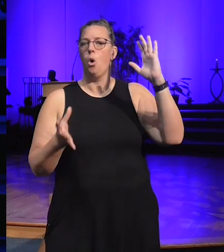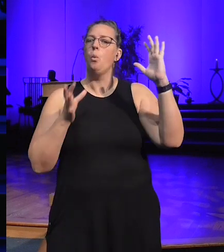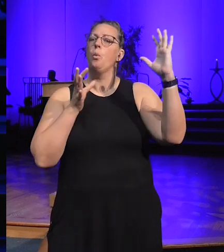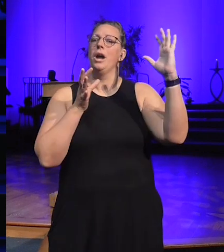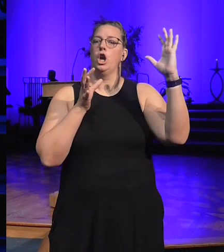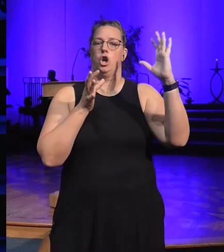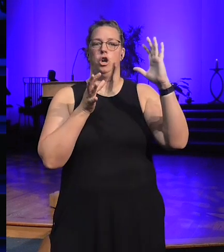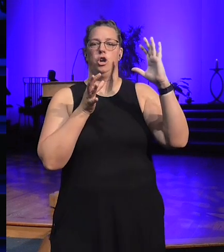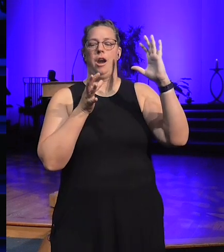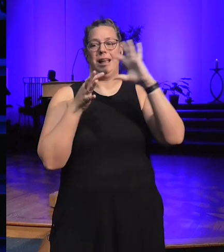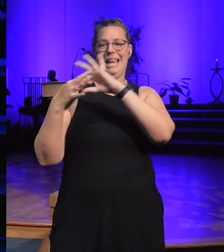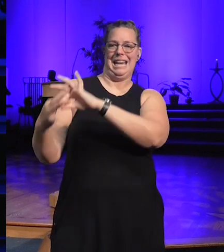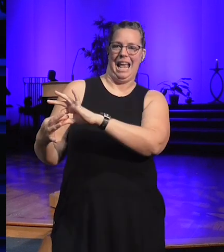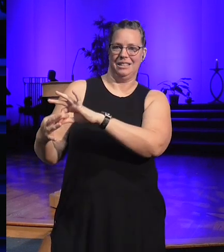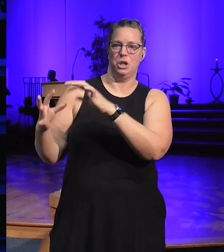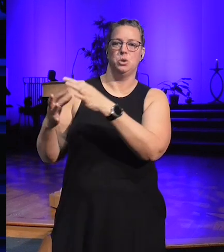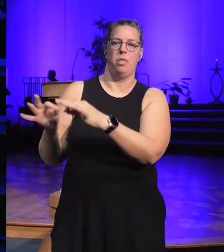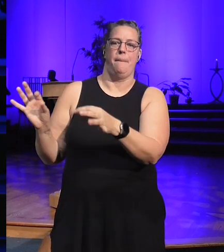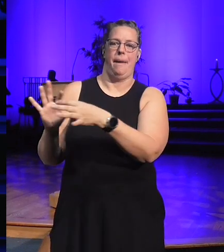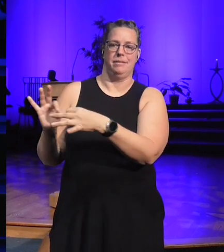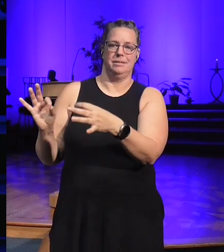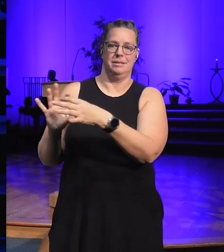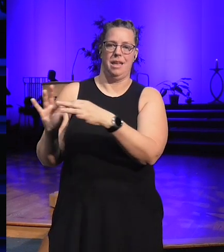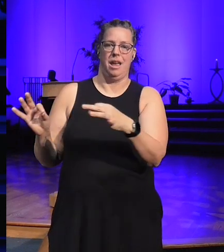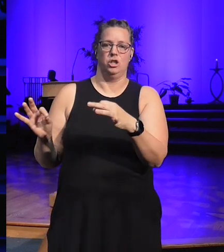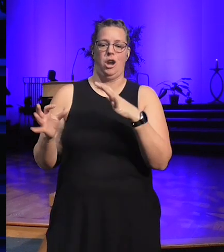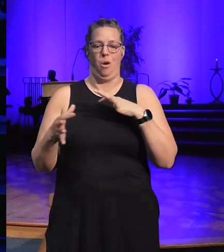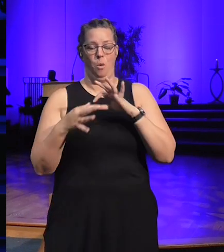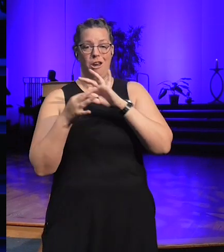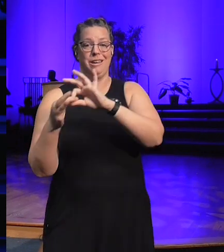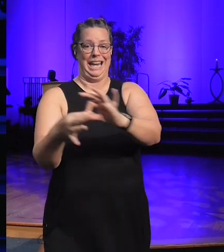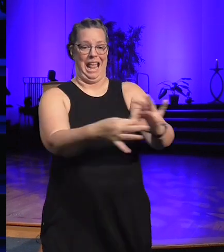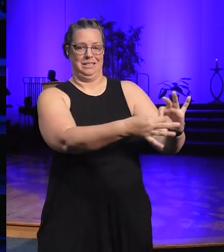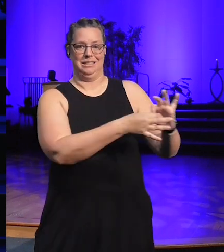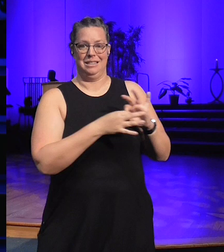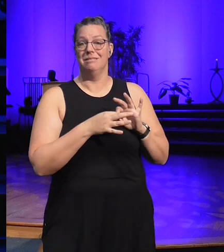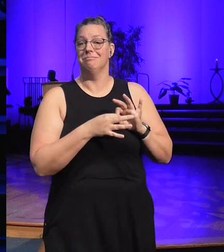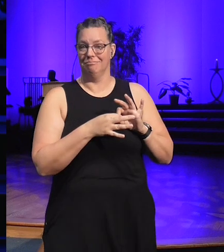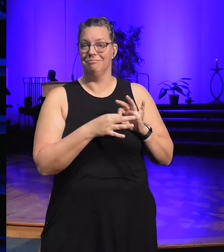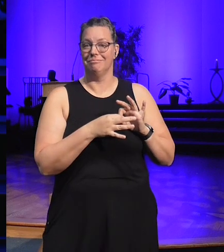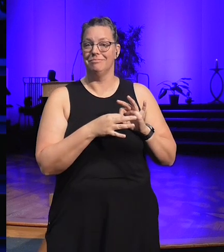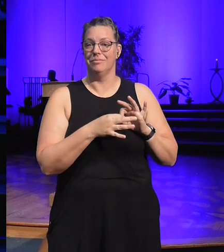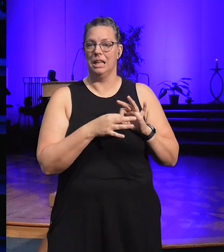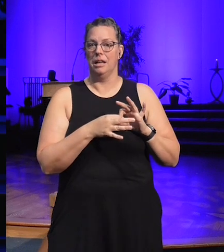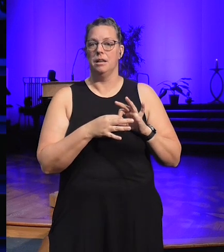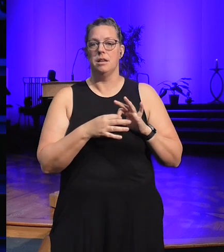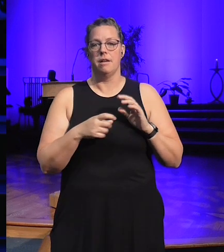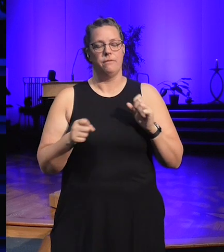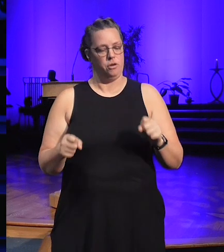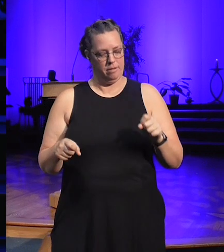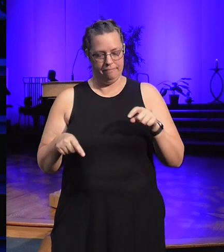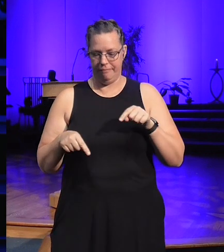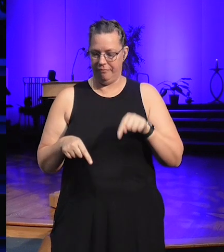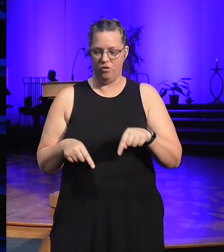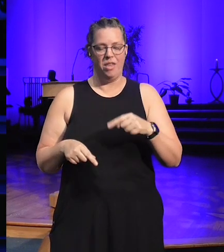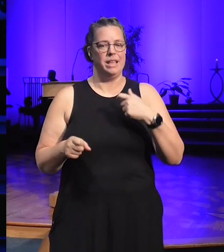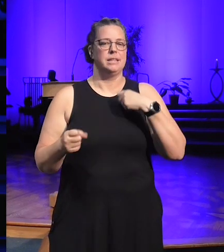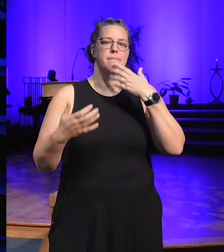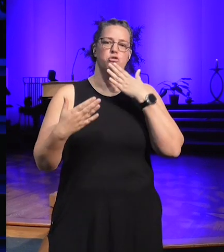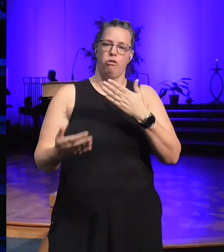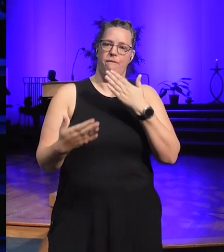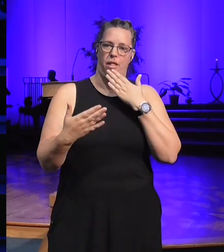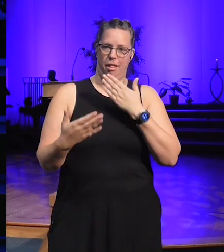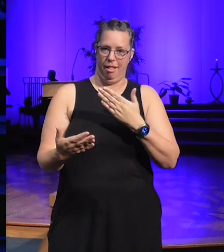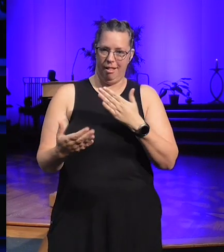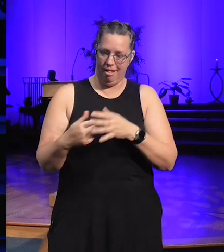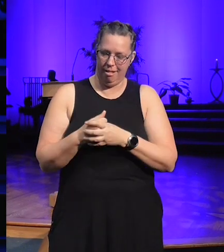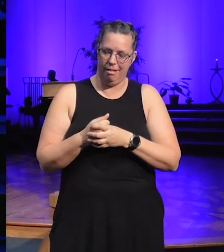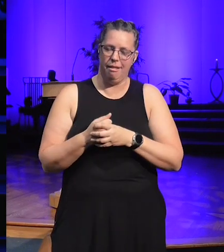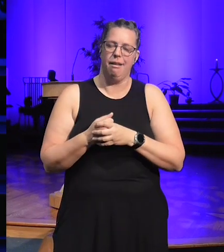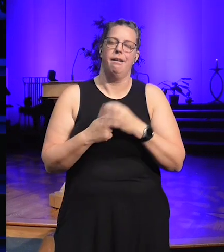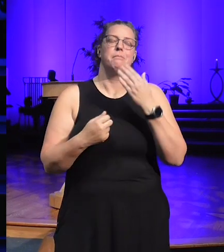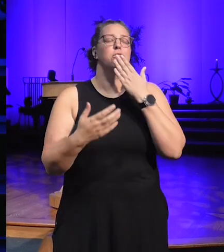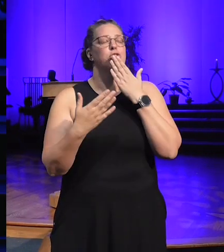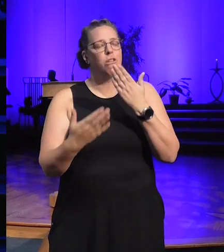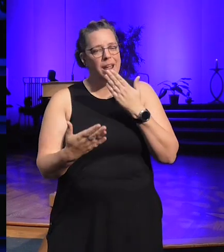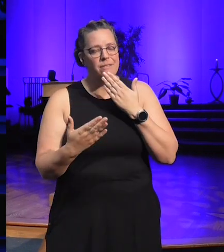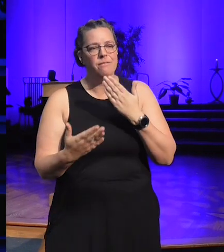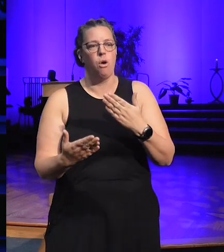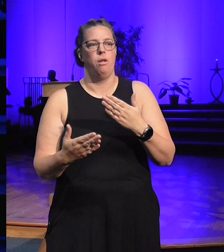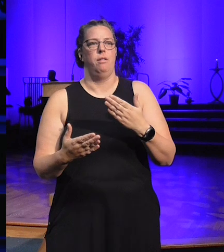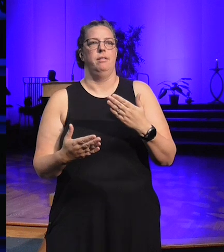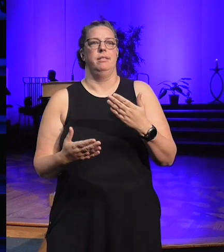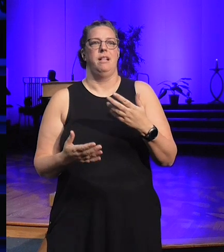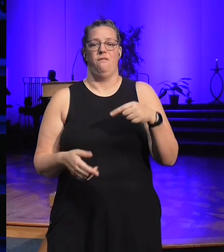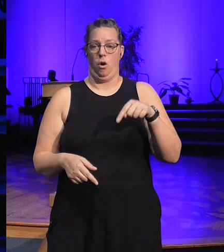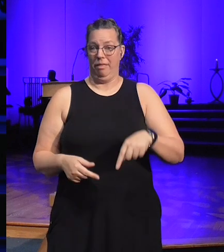his message and to all others for this I am so grateful grateful for this life grateful for